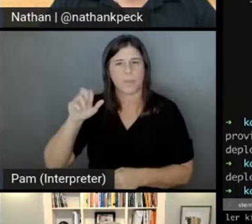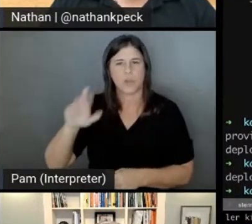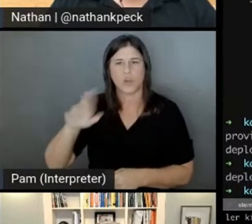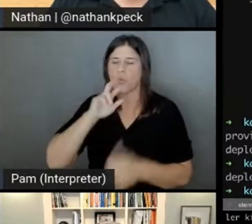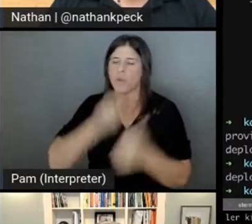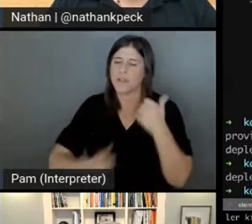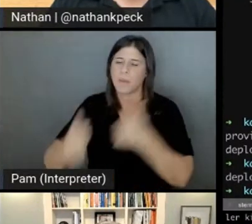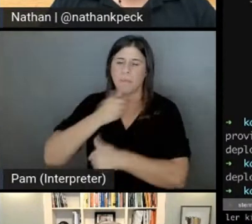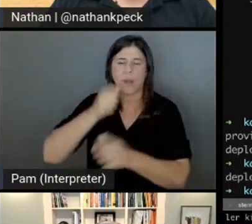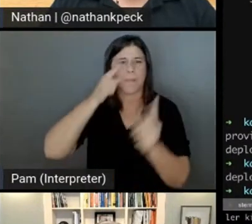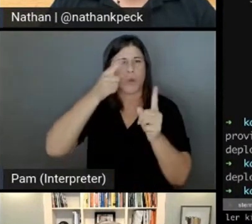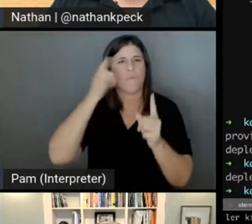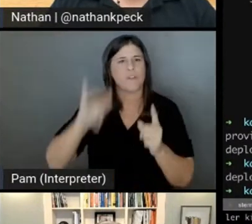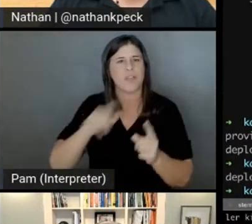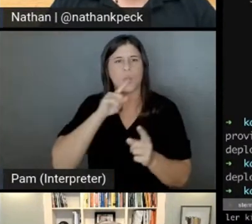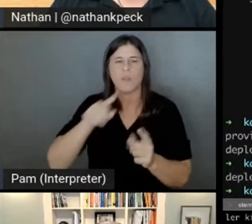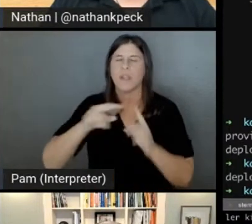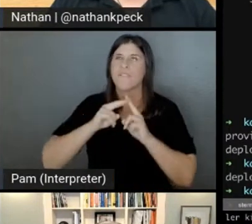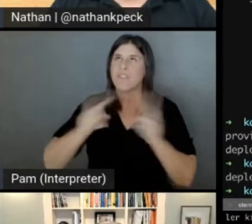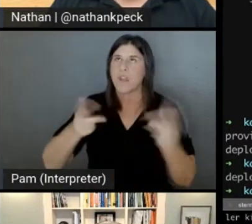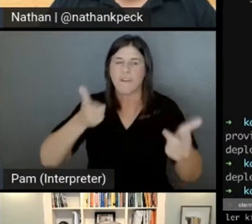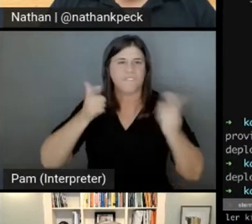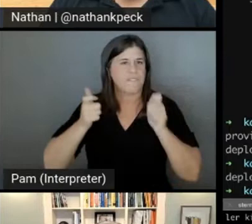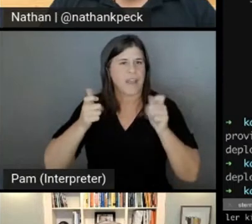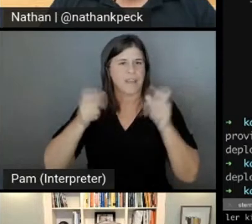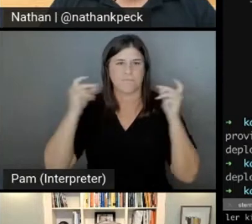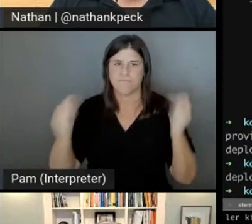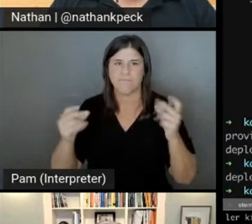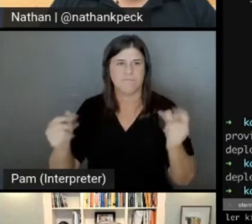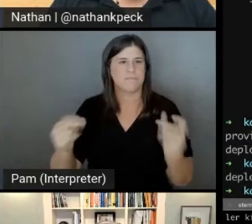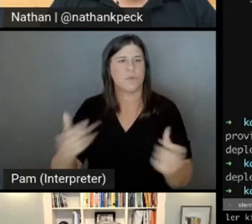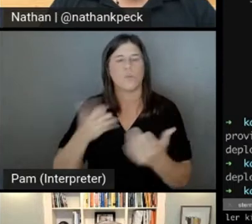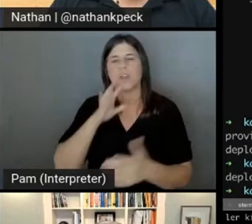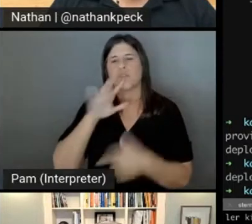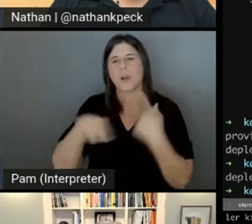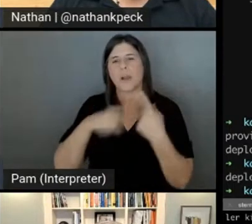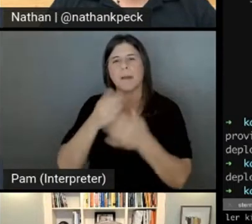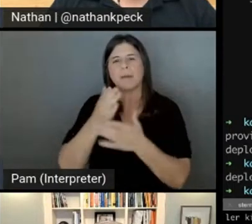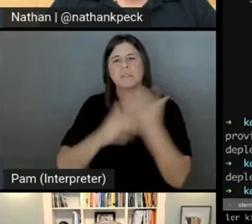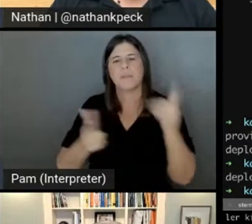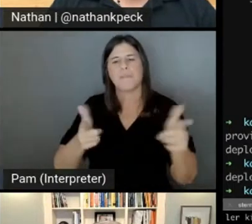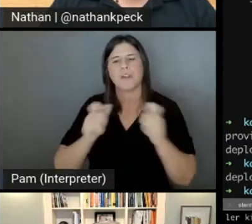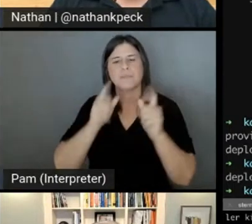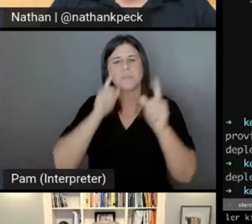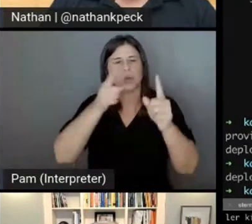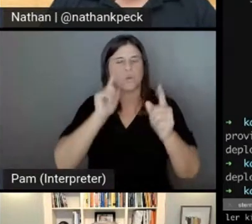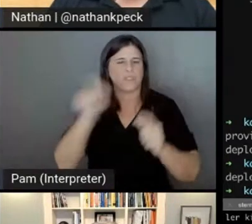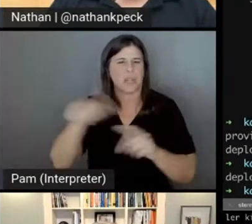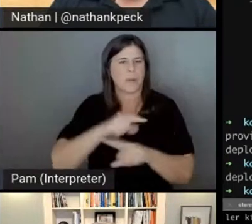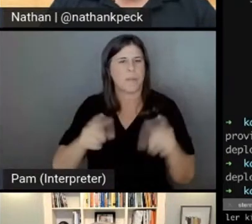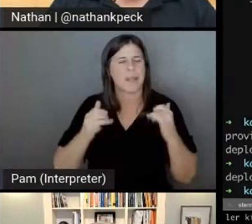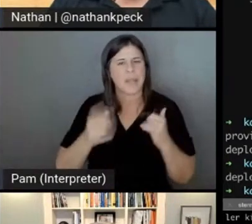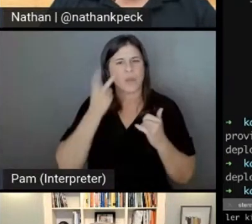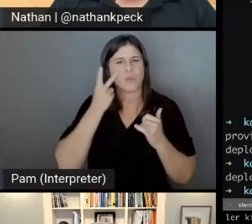is to be extremely fast. And we can talk about some of our speed goals in the future. But you can see here is that, the time difference between